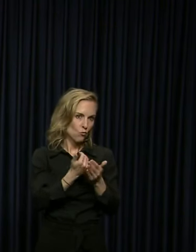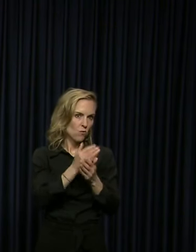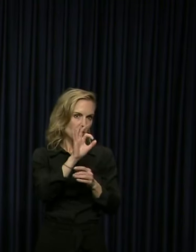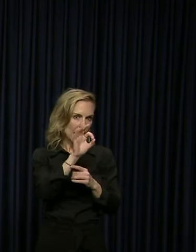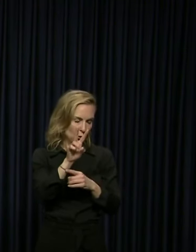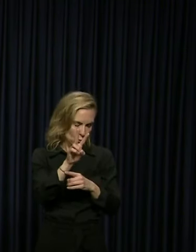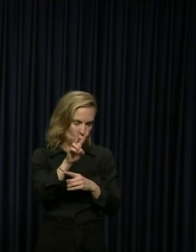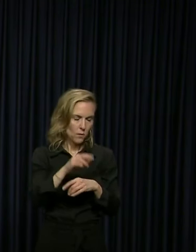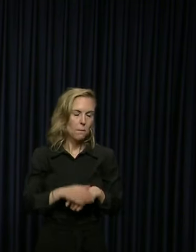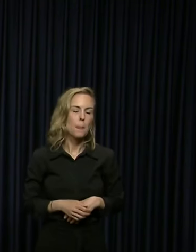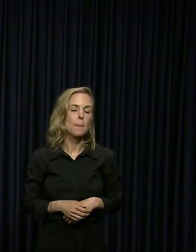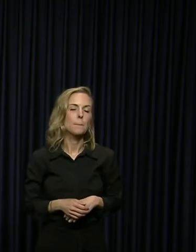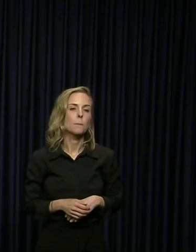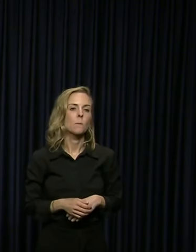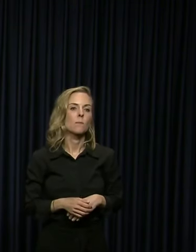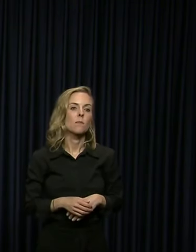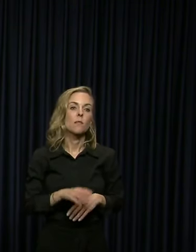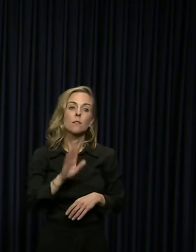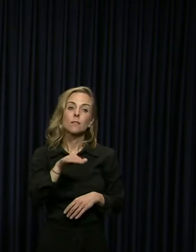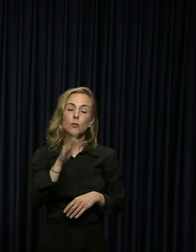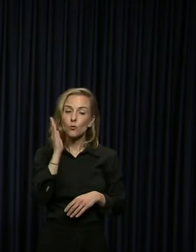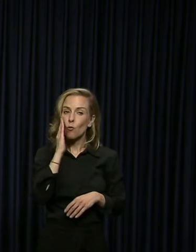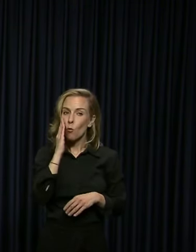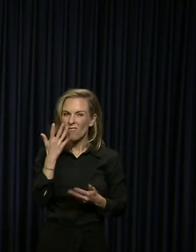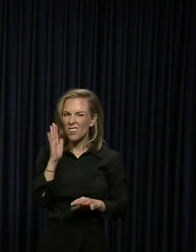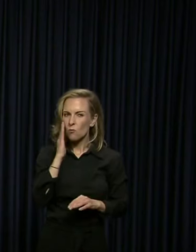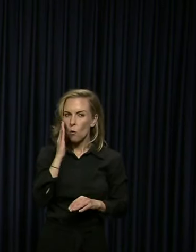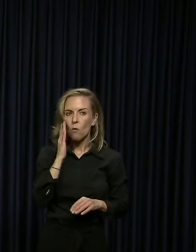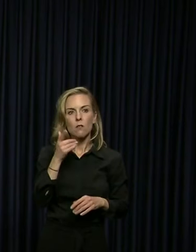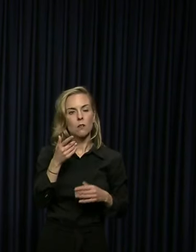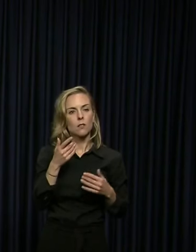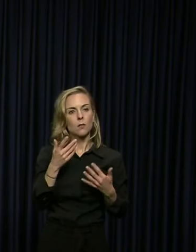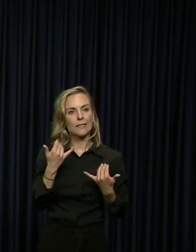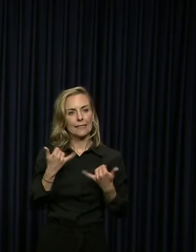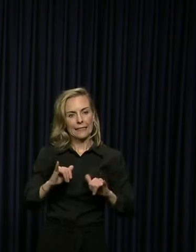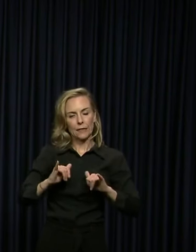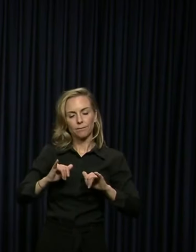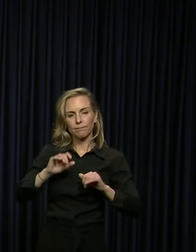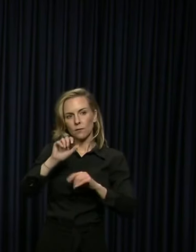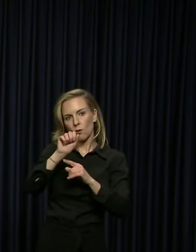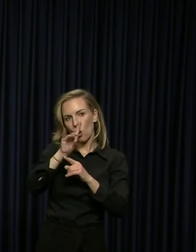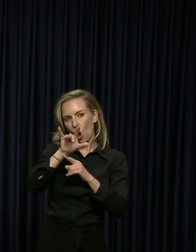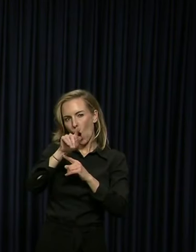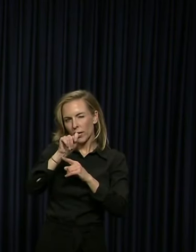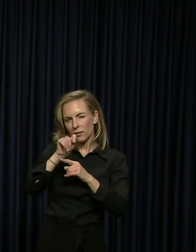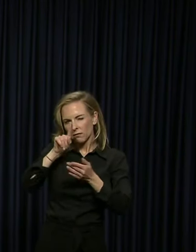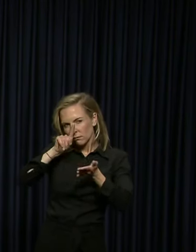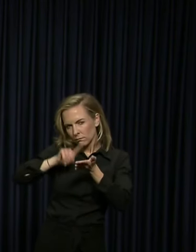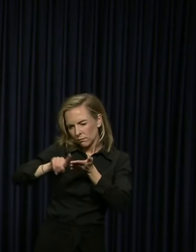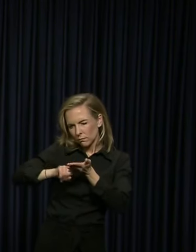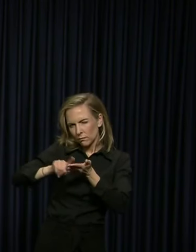917 HAVE BEEN HOSPITALIZED AND 76 ARE CURRENTLY HOSPITALIZED.